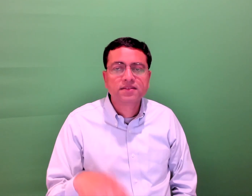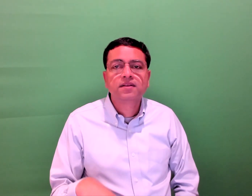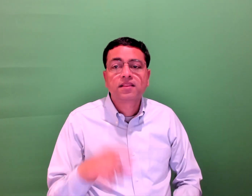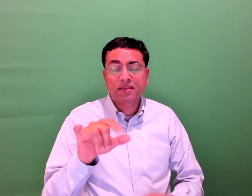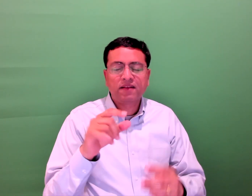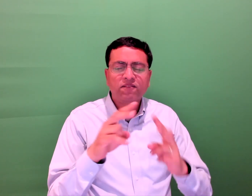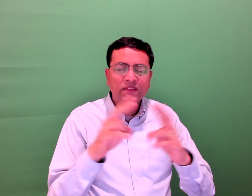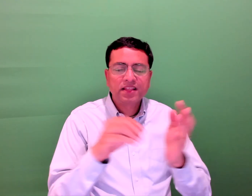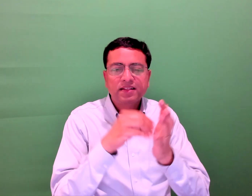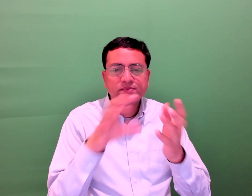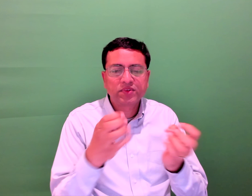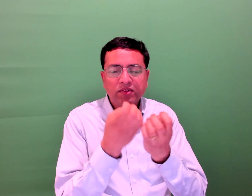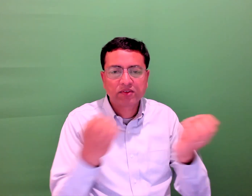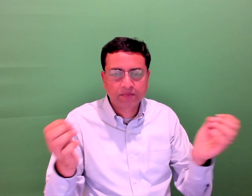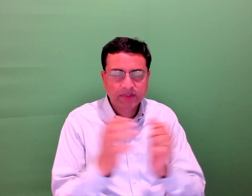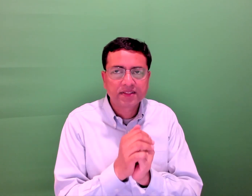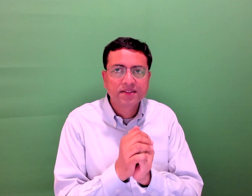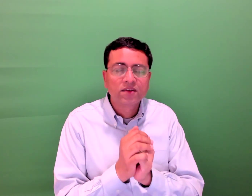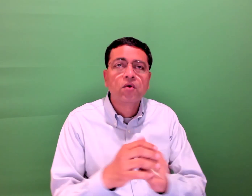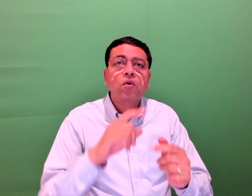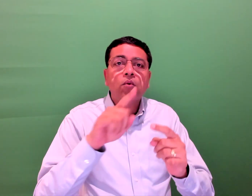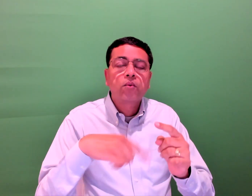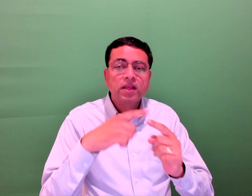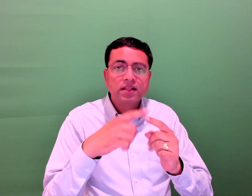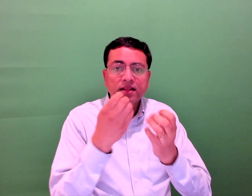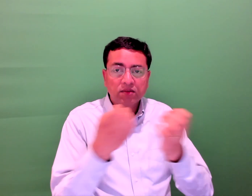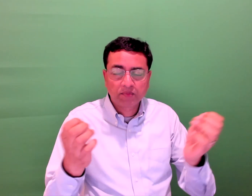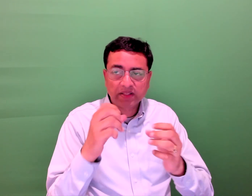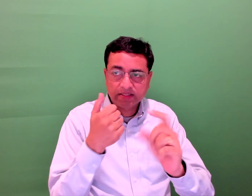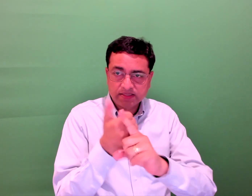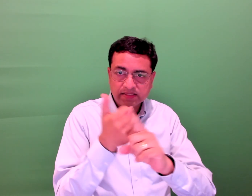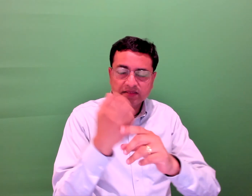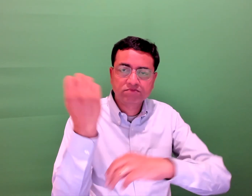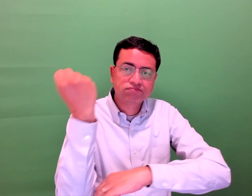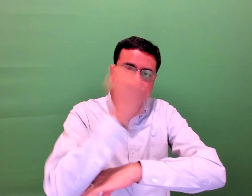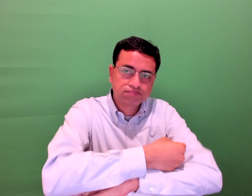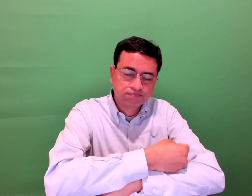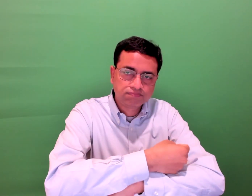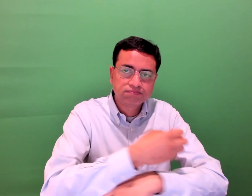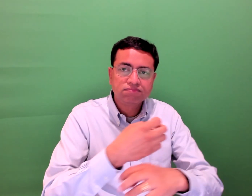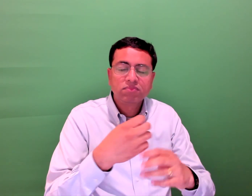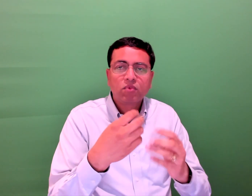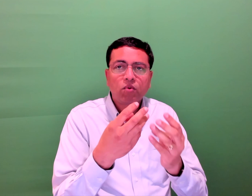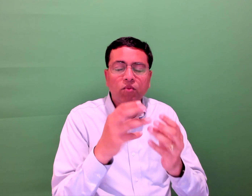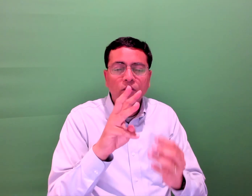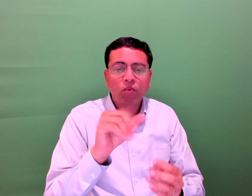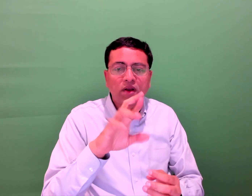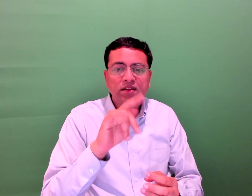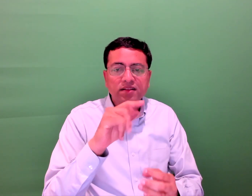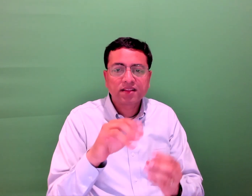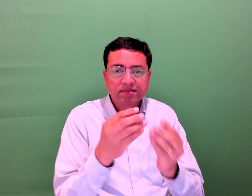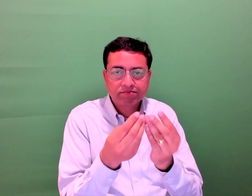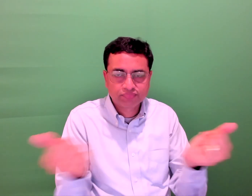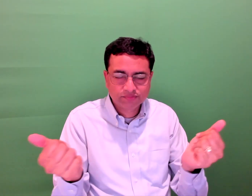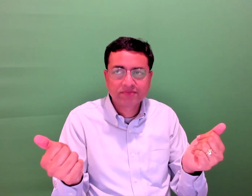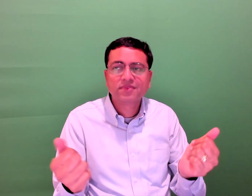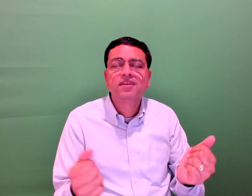Those equipment are expensive. Unfortunately when those equipment expired, so did the warranties.